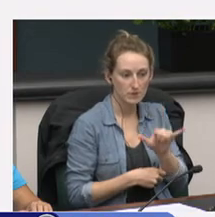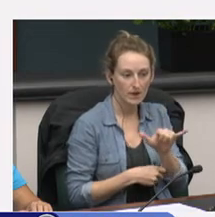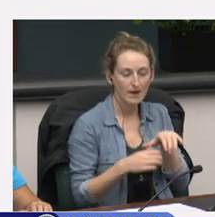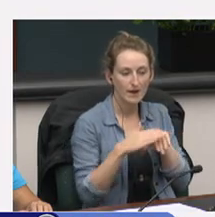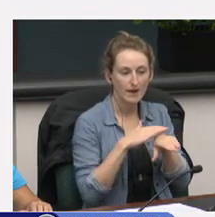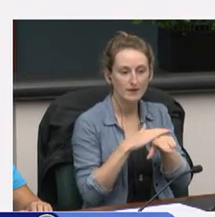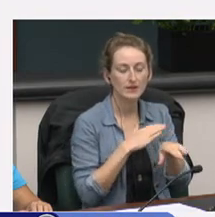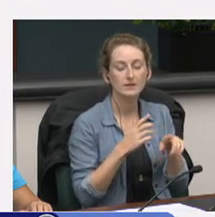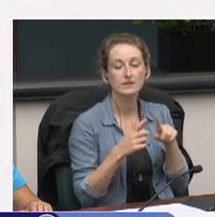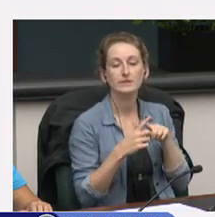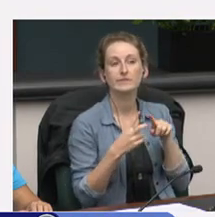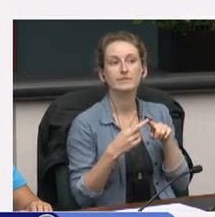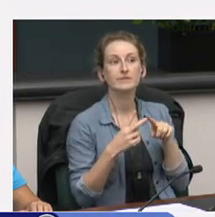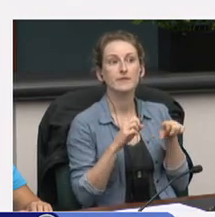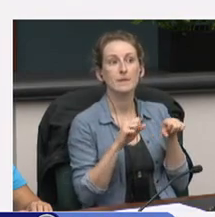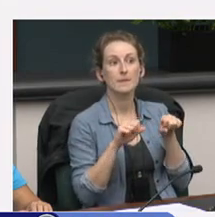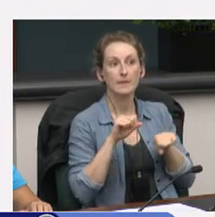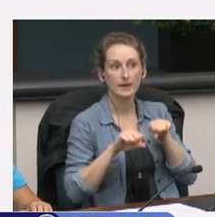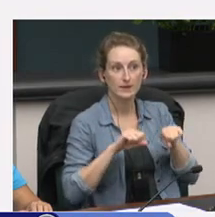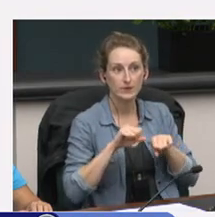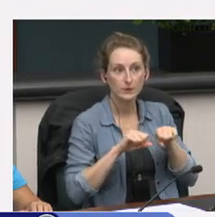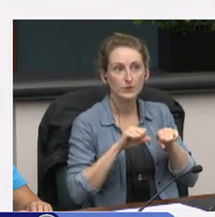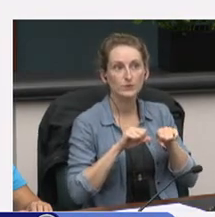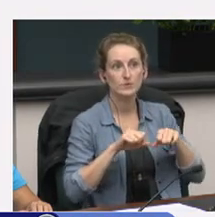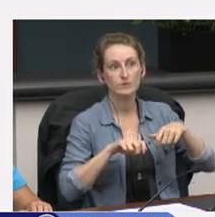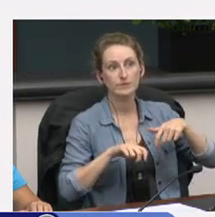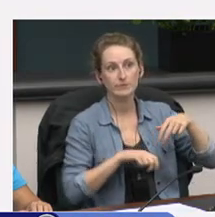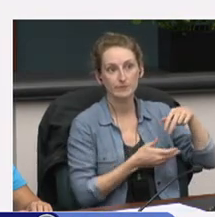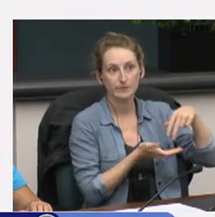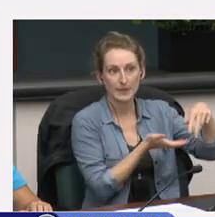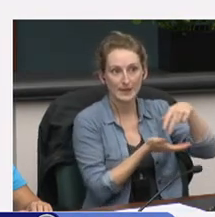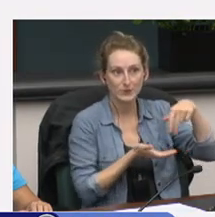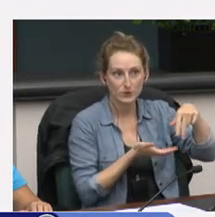circulation in public transit again their standards there for access and